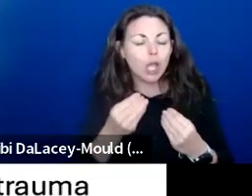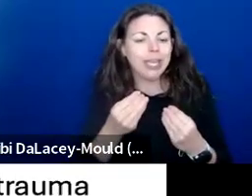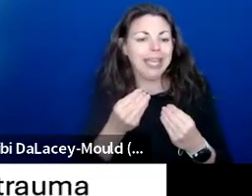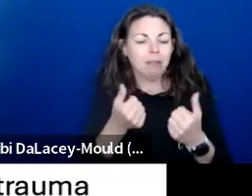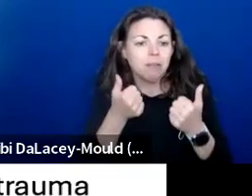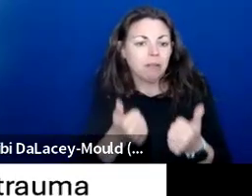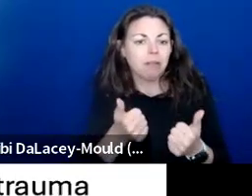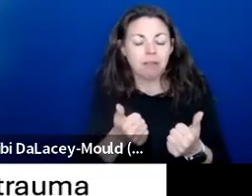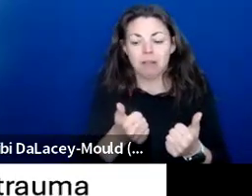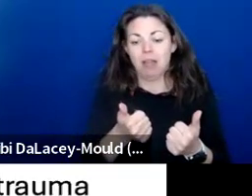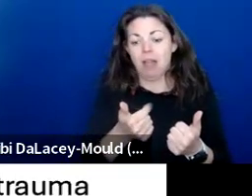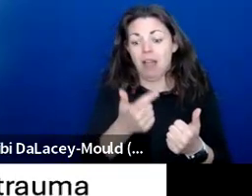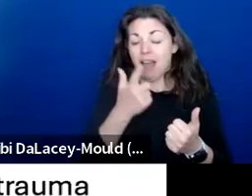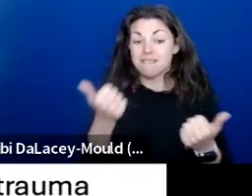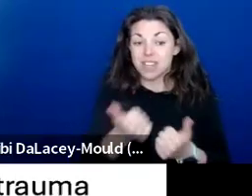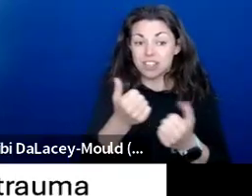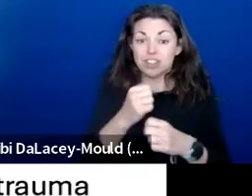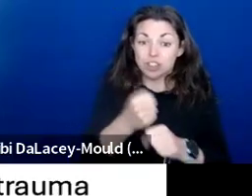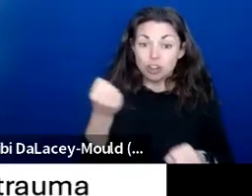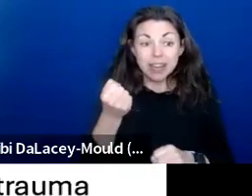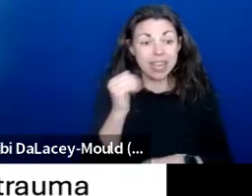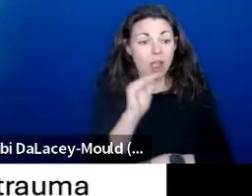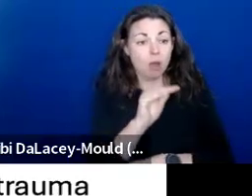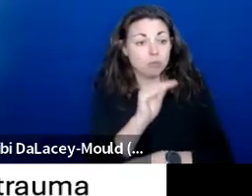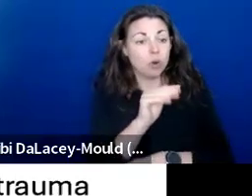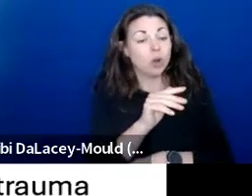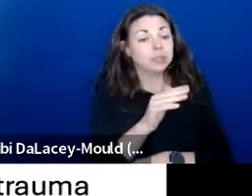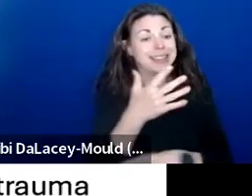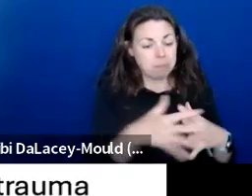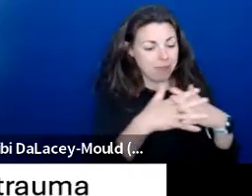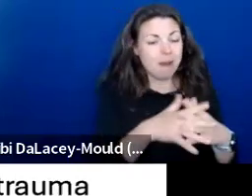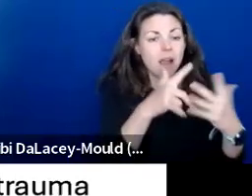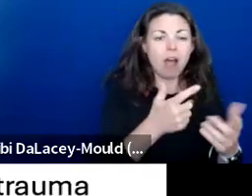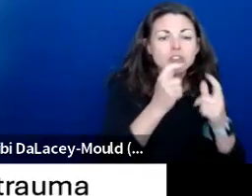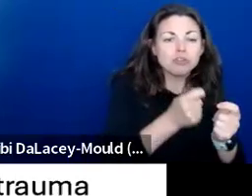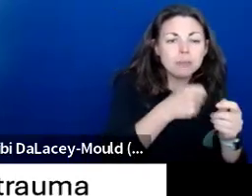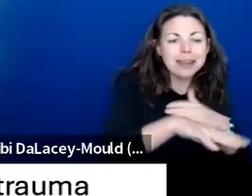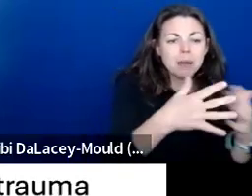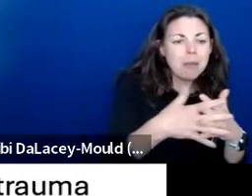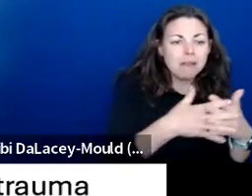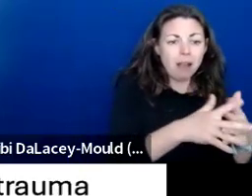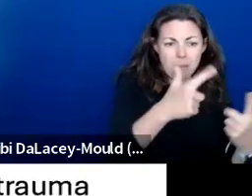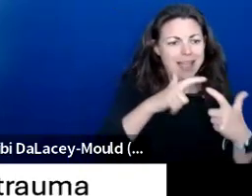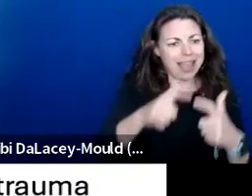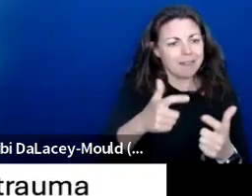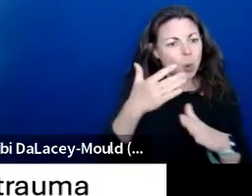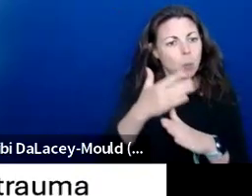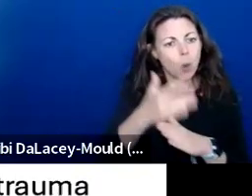overseas while in Houston getting treatment. I had access to lecture recordings that were